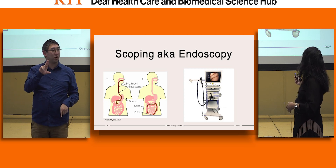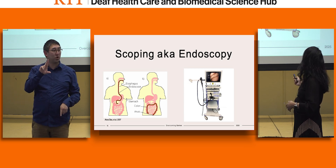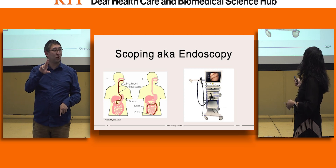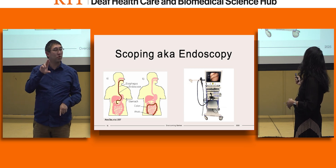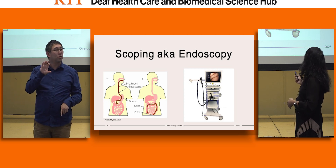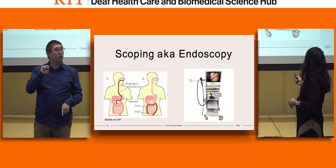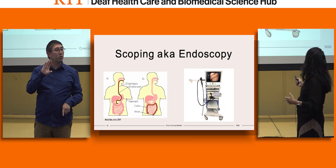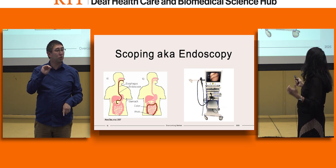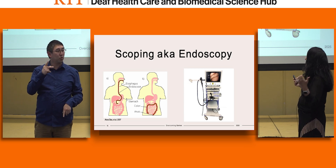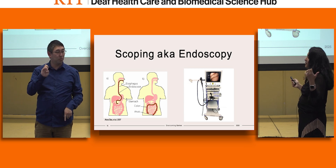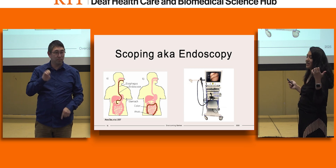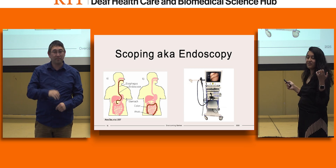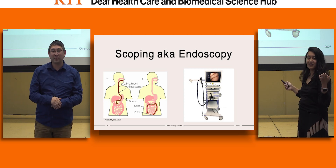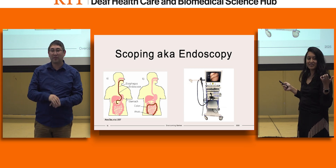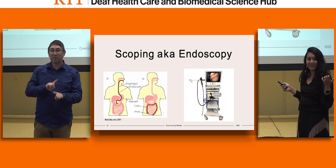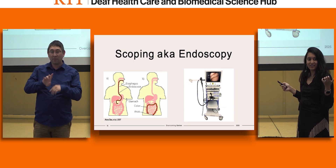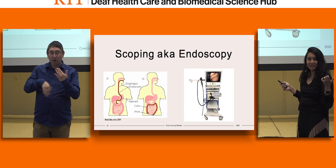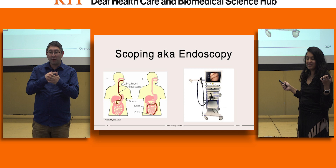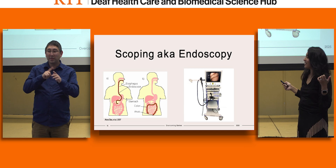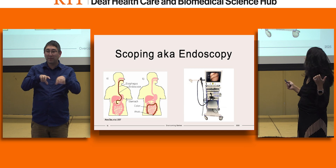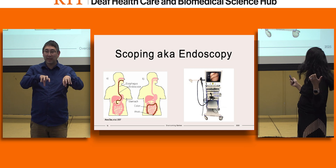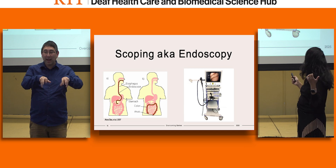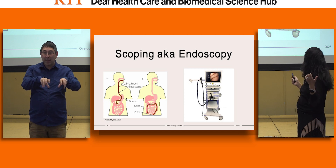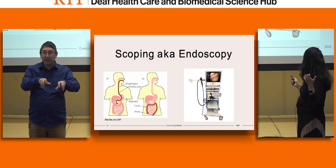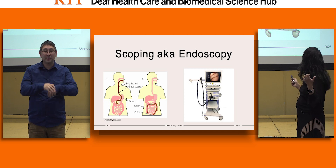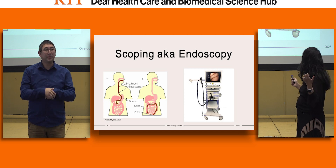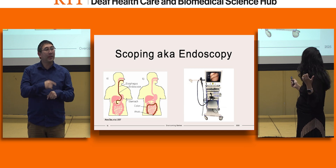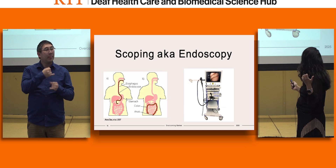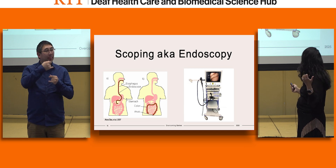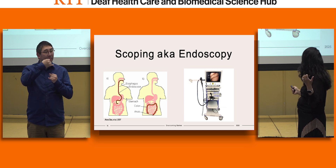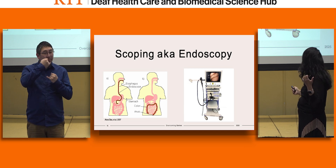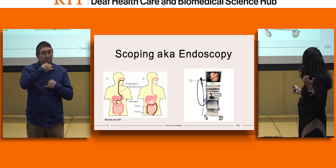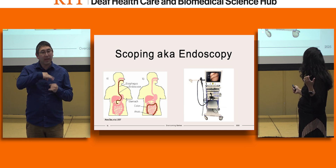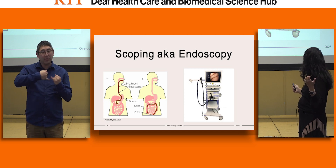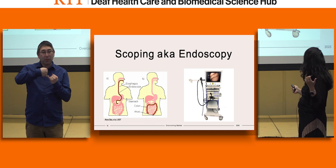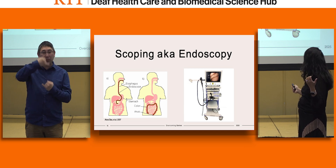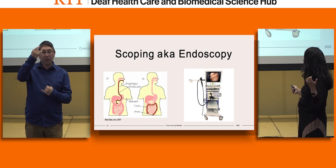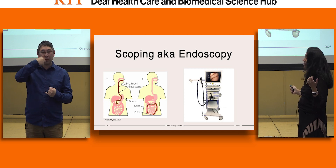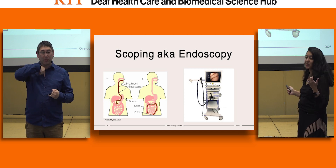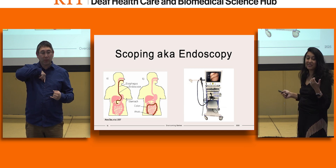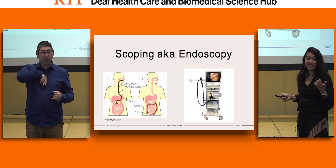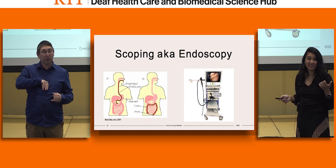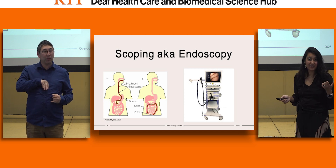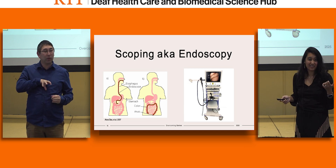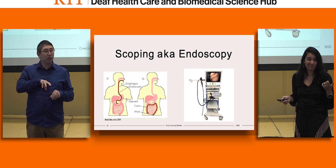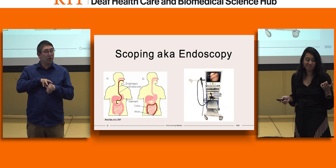So, we have the dials, and then we have a long, thin tube, and it has a camera and a light at the end.